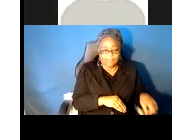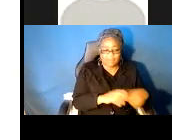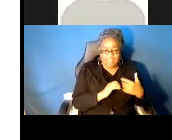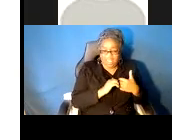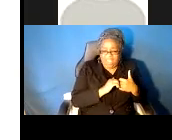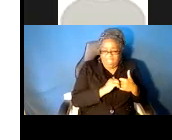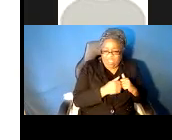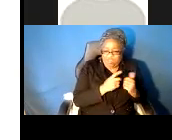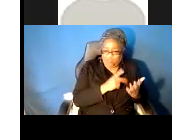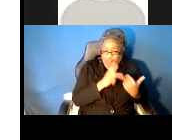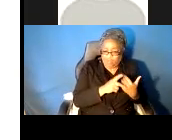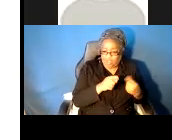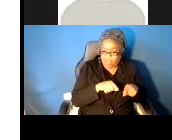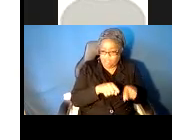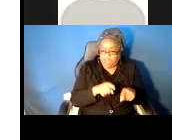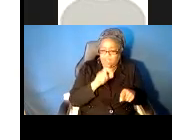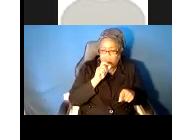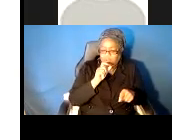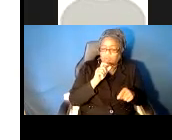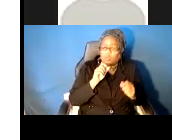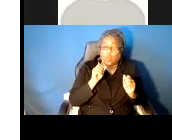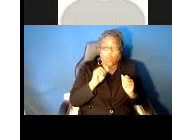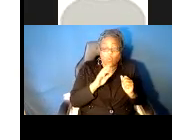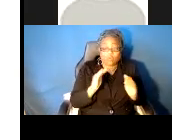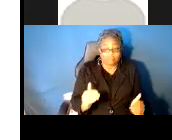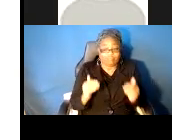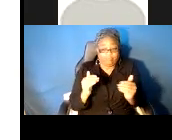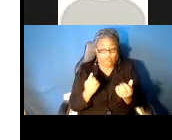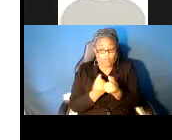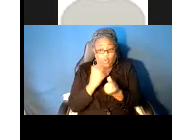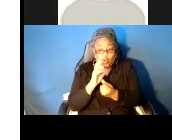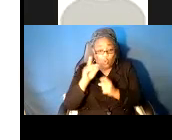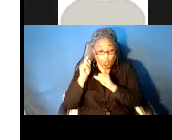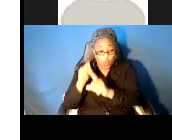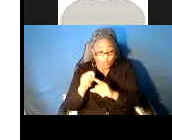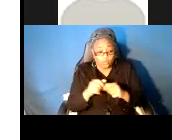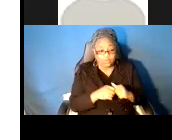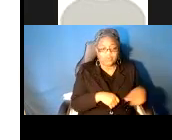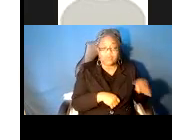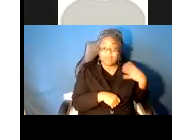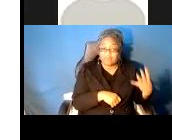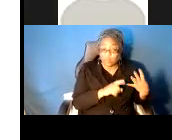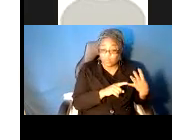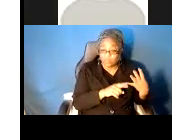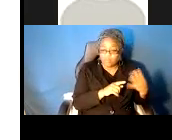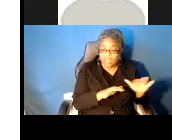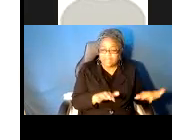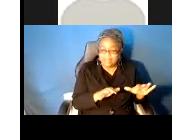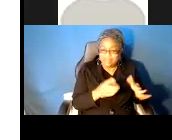or program align with or advance your goals? Number four, what are the activities that will take place?